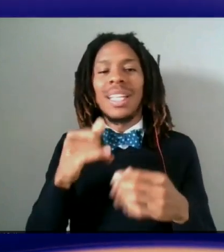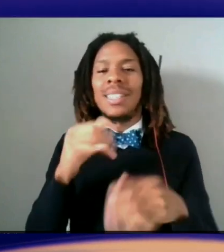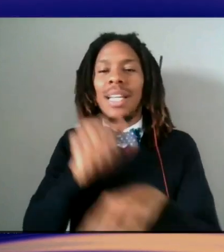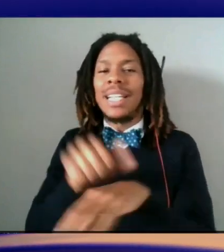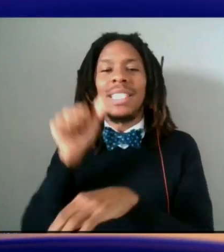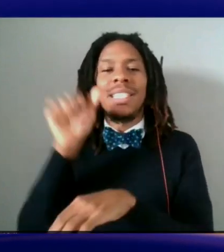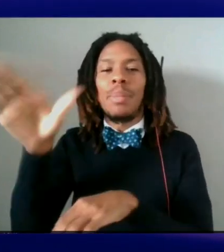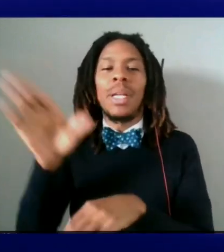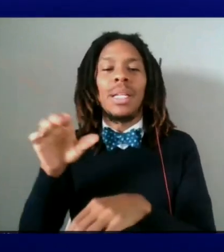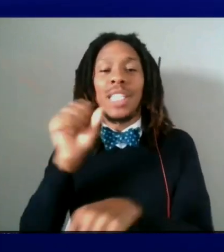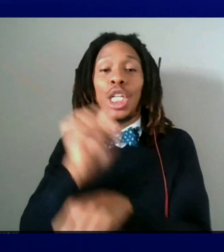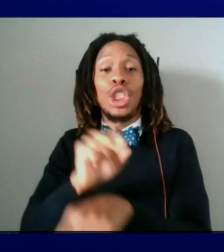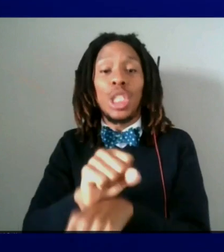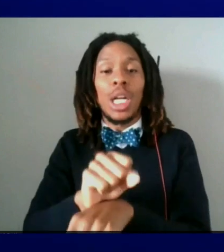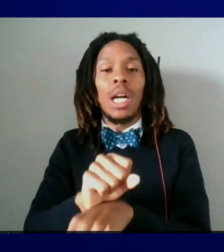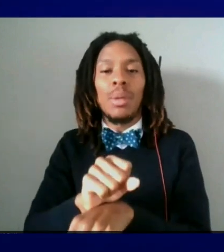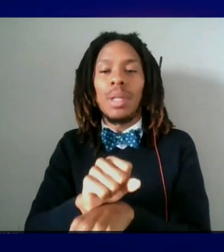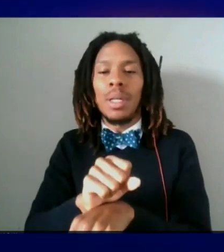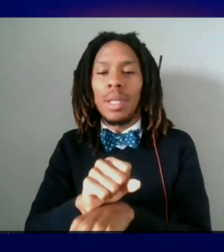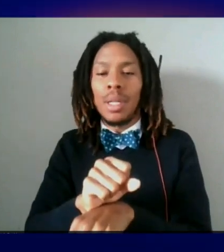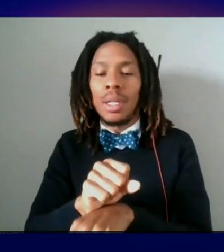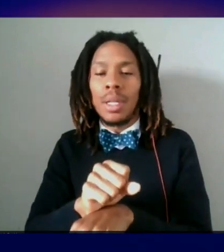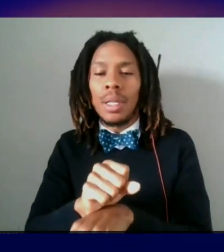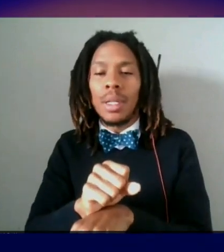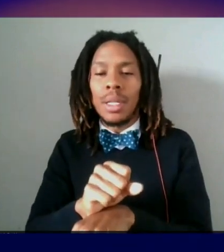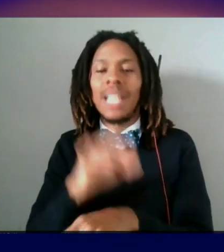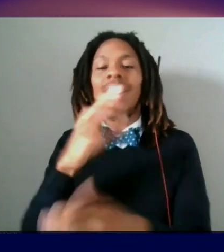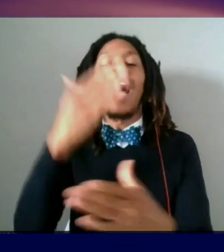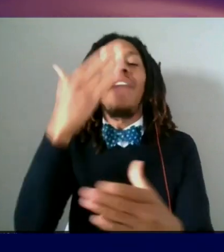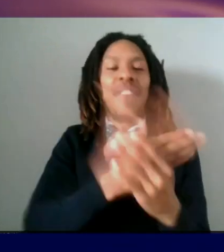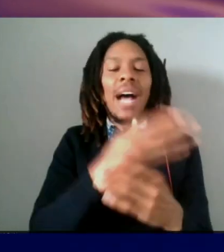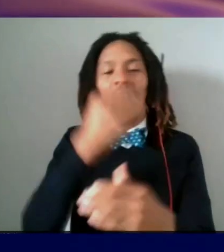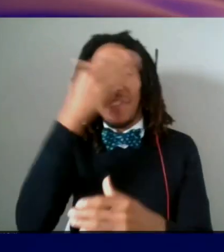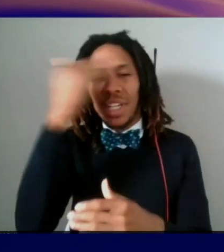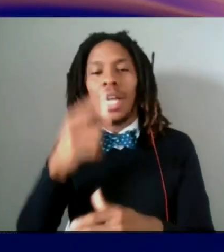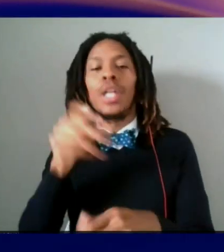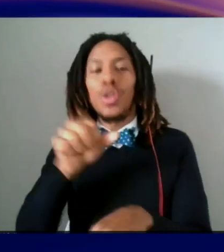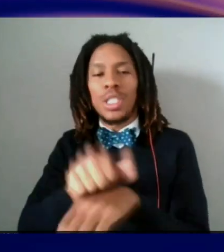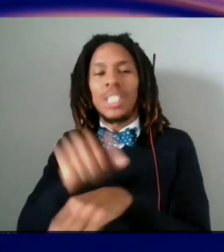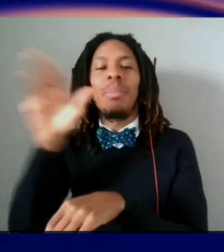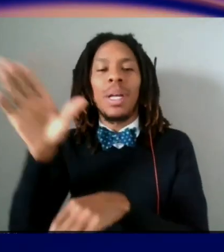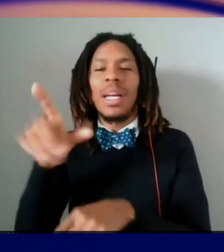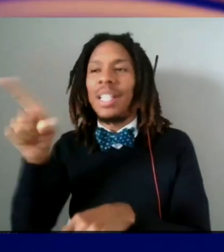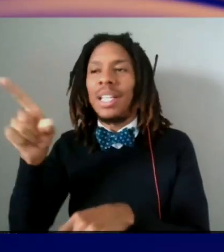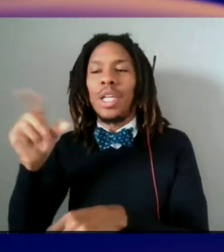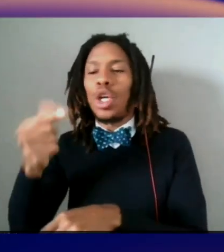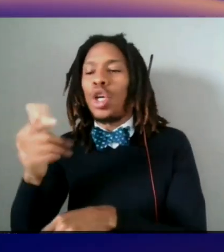and Glue just takes care of rest. So I'd imagine that the serverless model